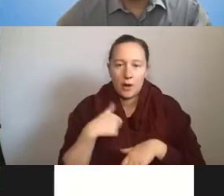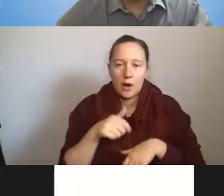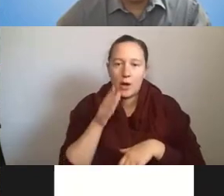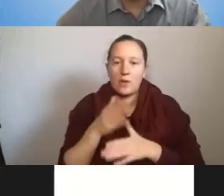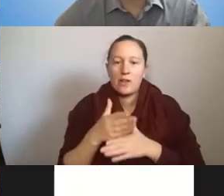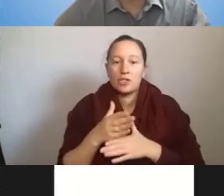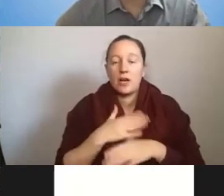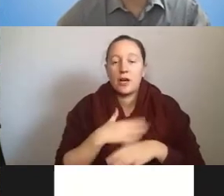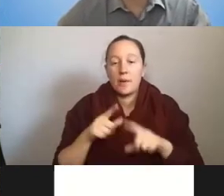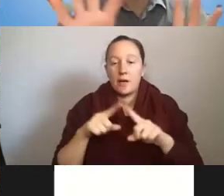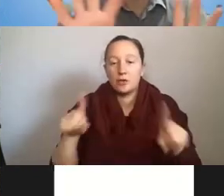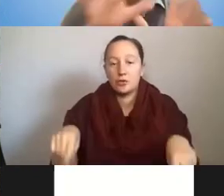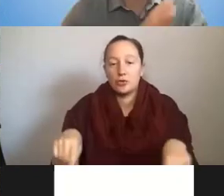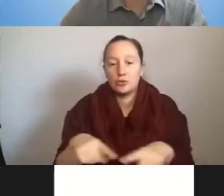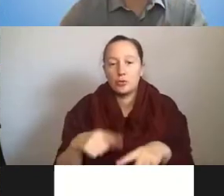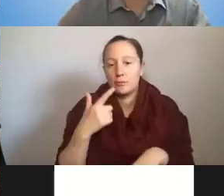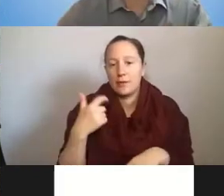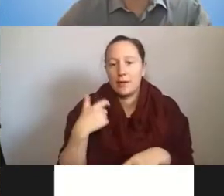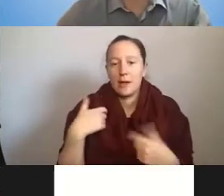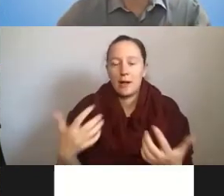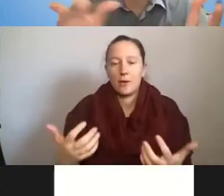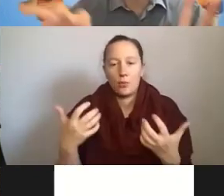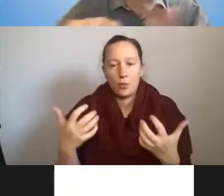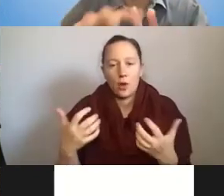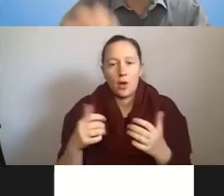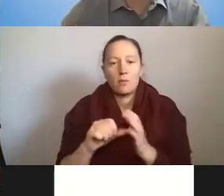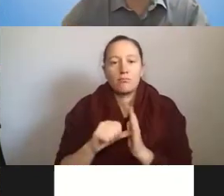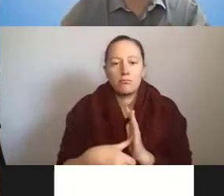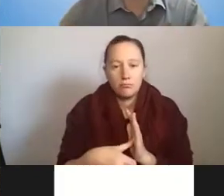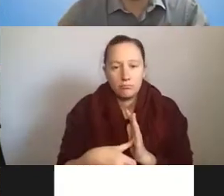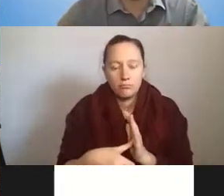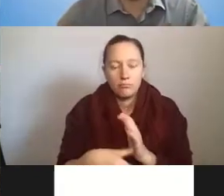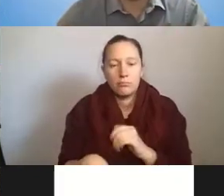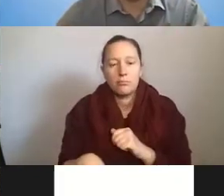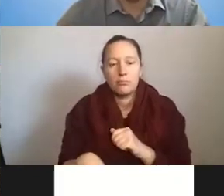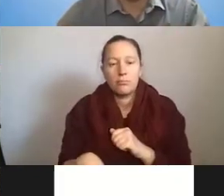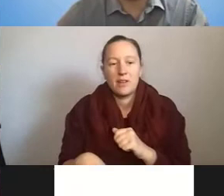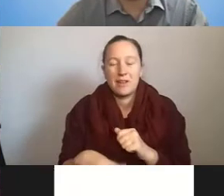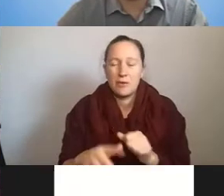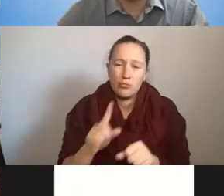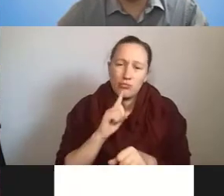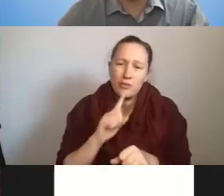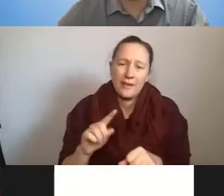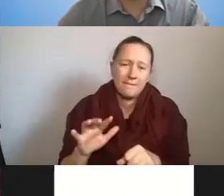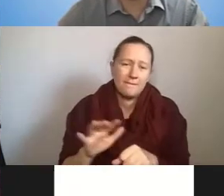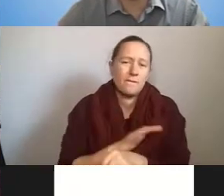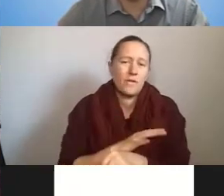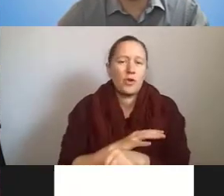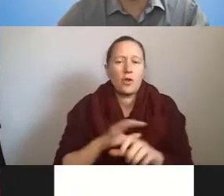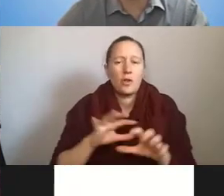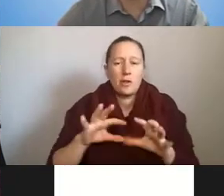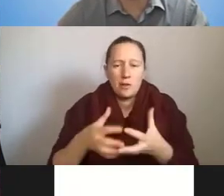because I wanted to sort of impress upon you the extent of the network and go over the network first.